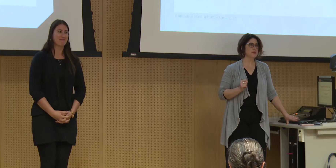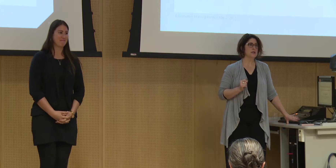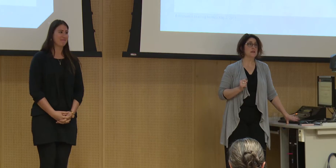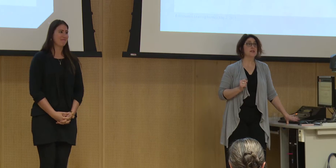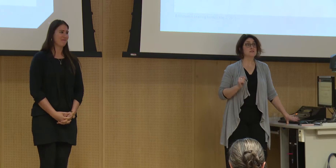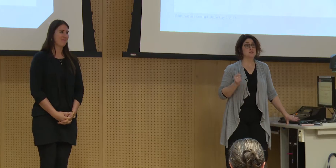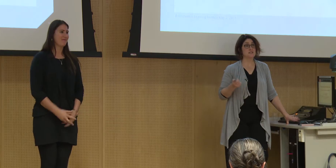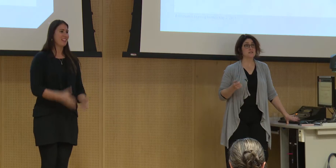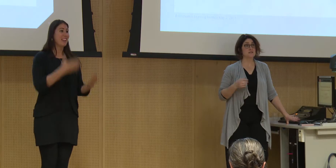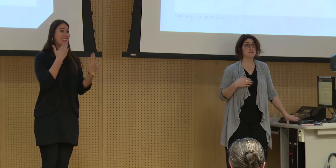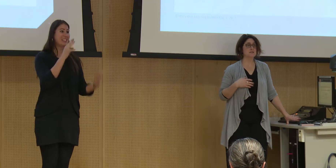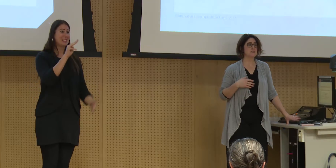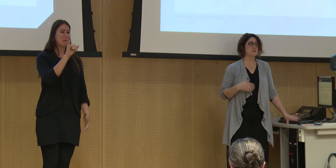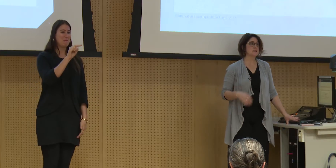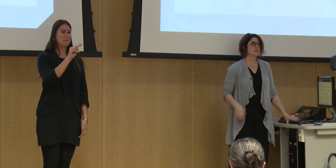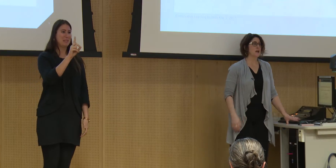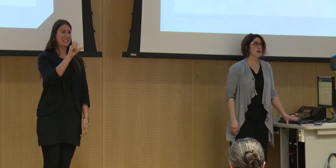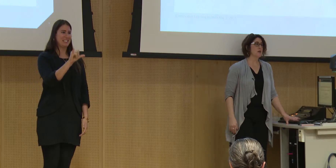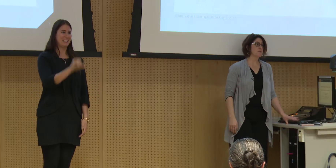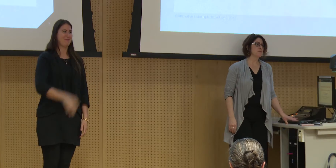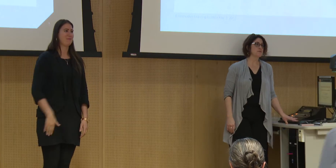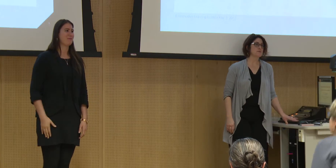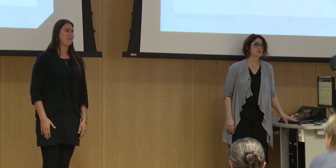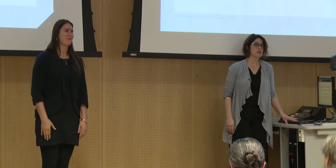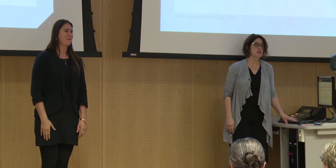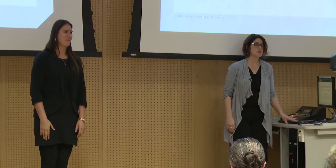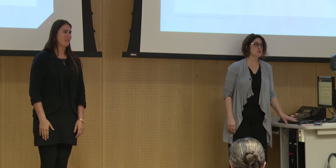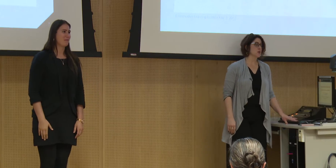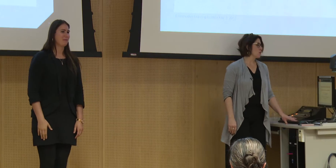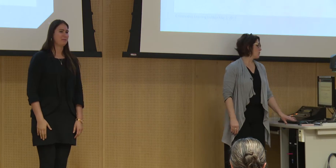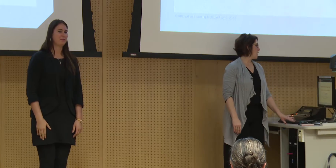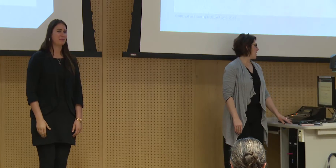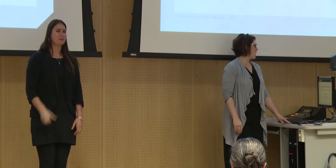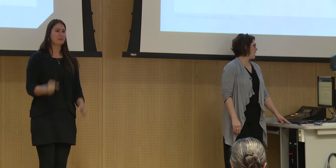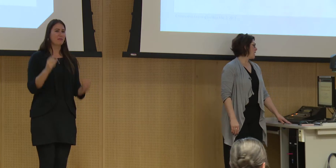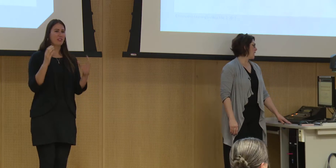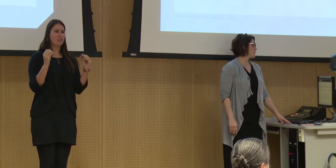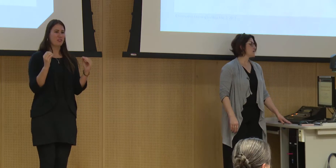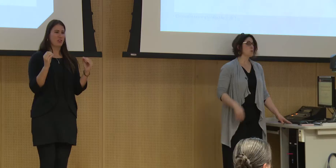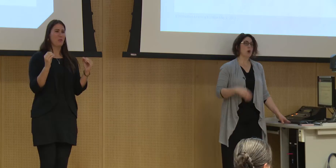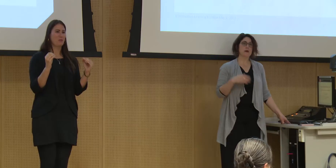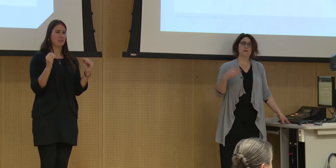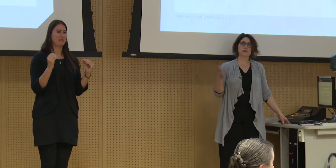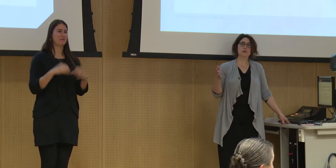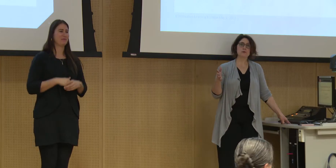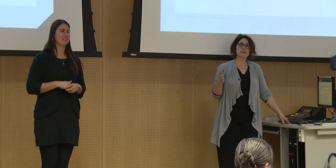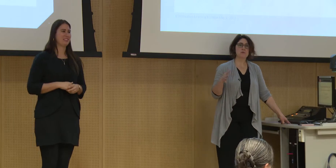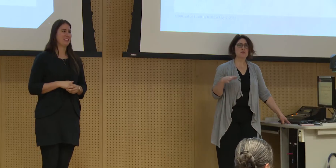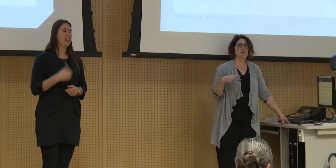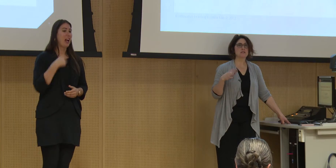Thanks, Mindy. So I'm going to walk through some of the essentials